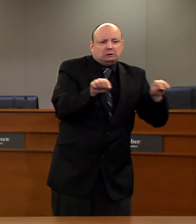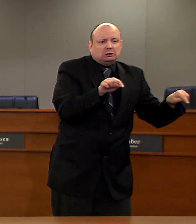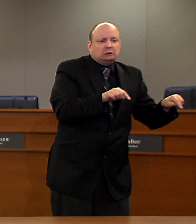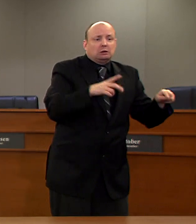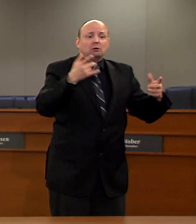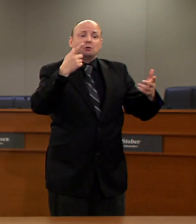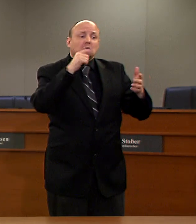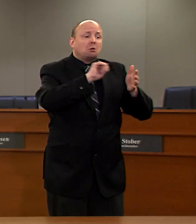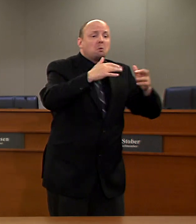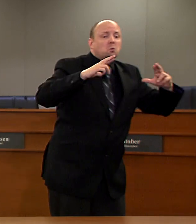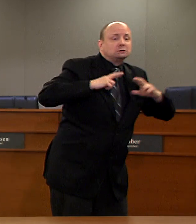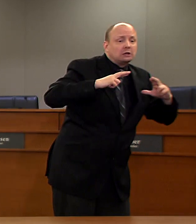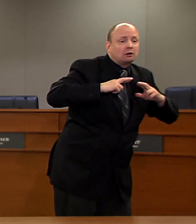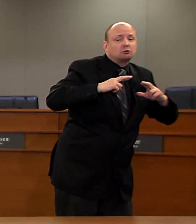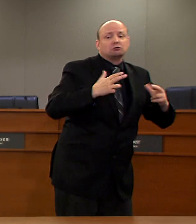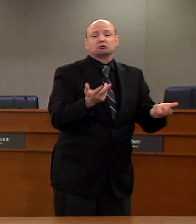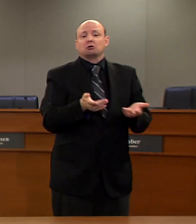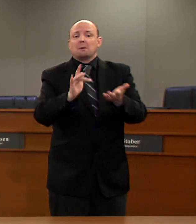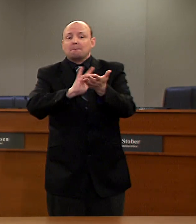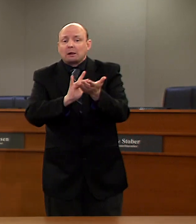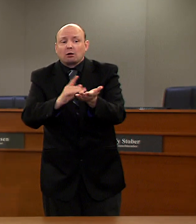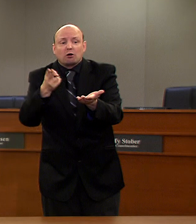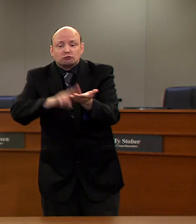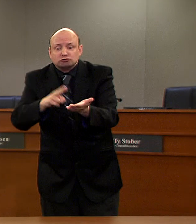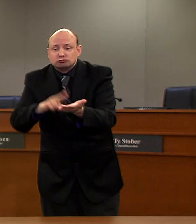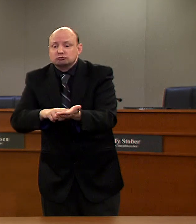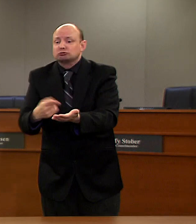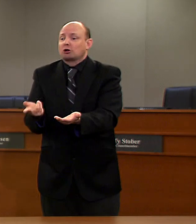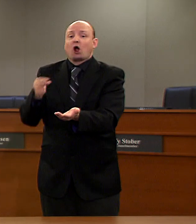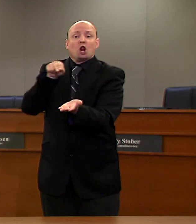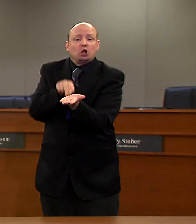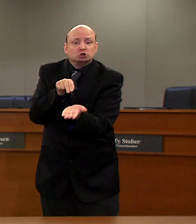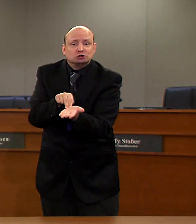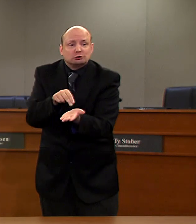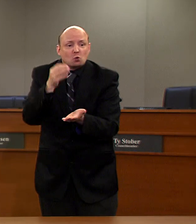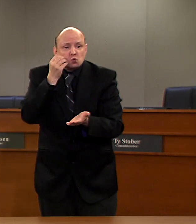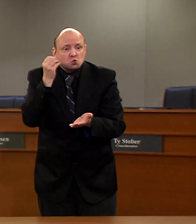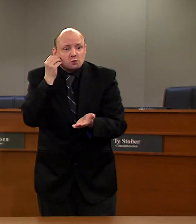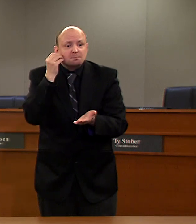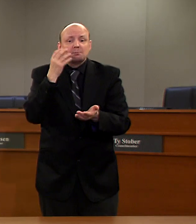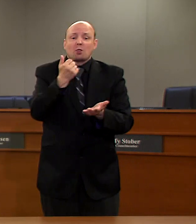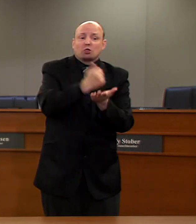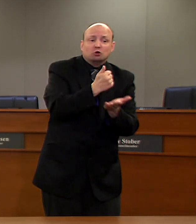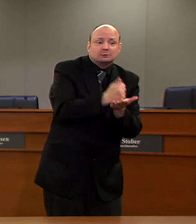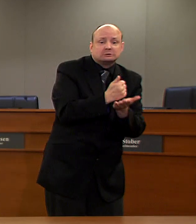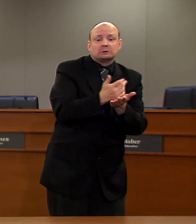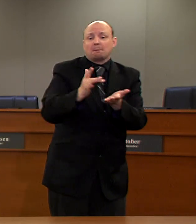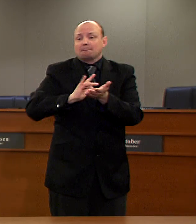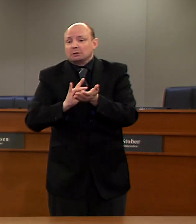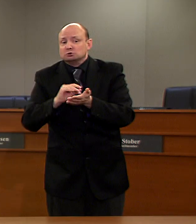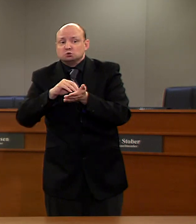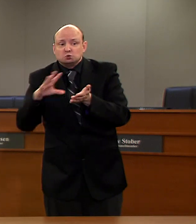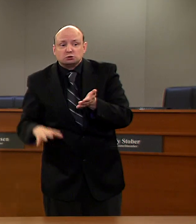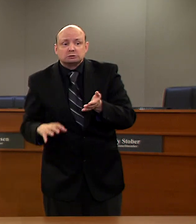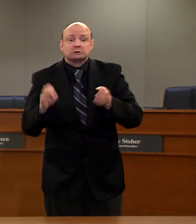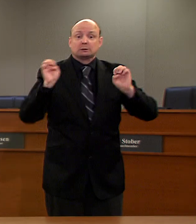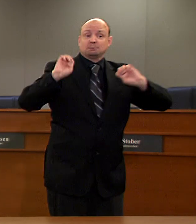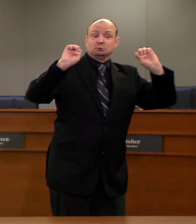services, nurses, respiratory therapists, medical students and emergency medical technicians,